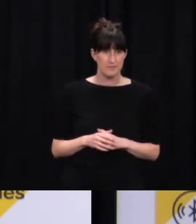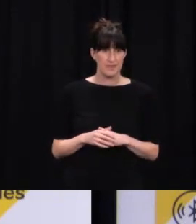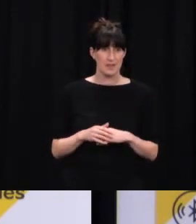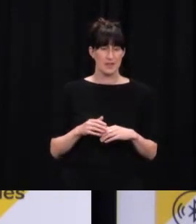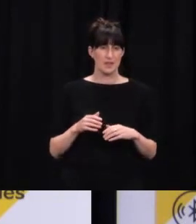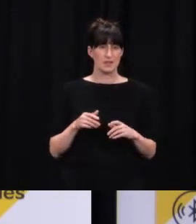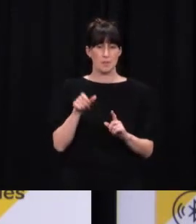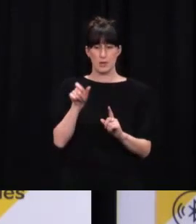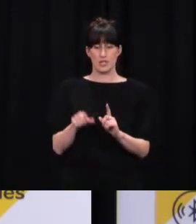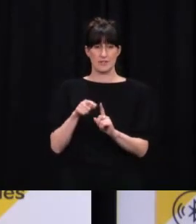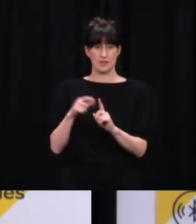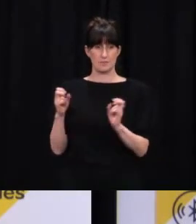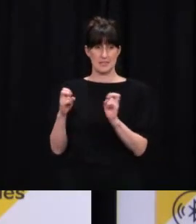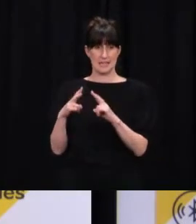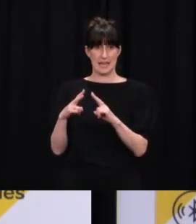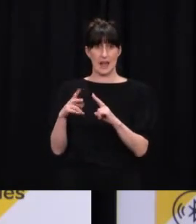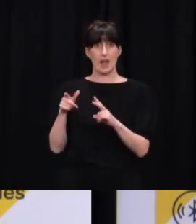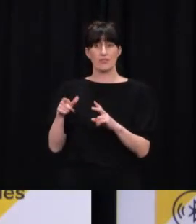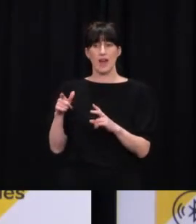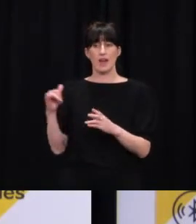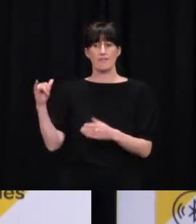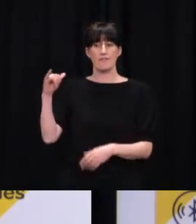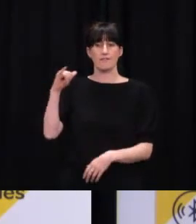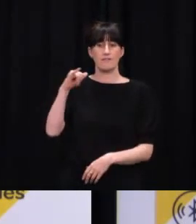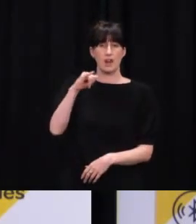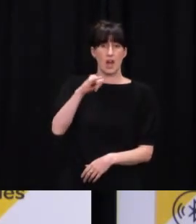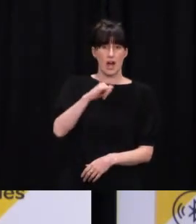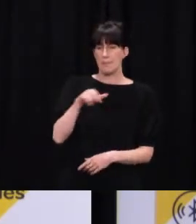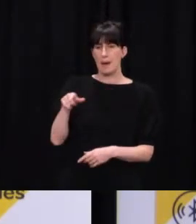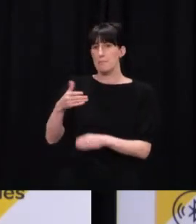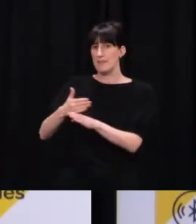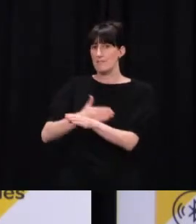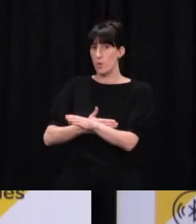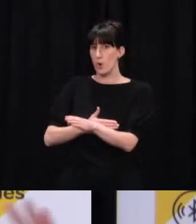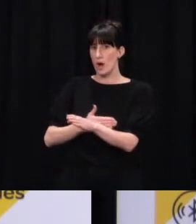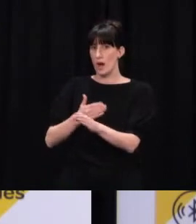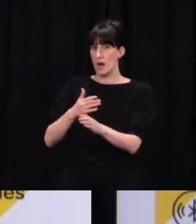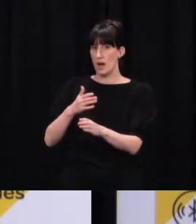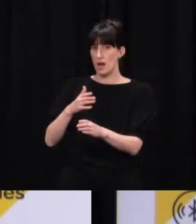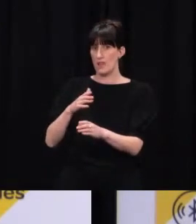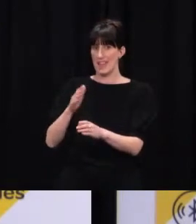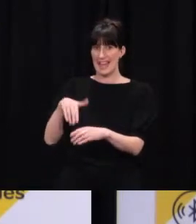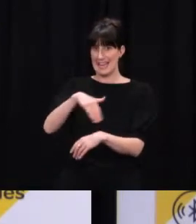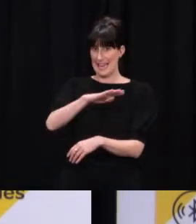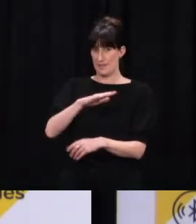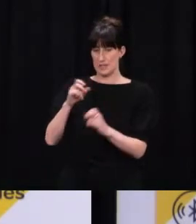17th, Invercargill is all clear